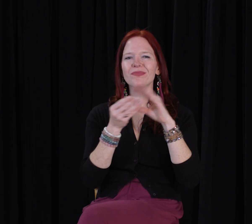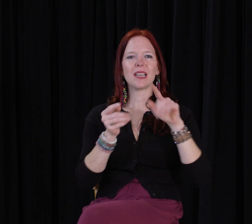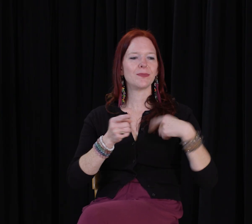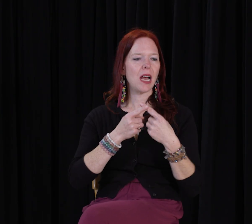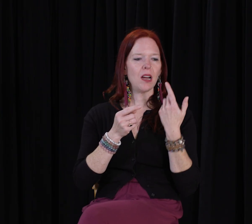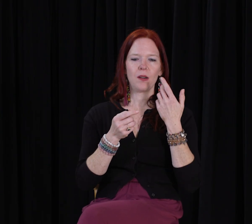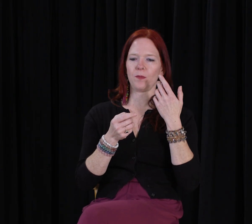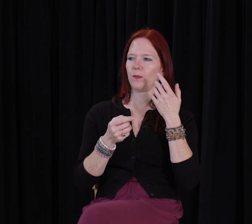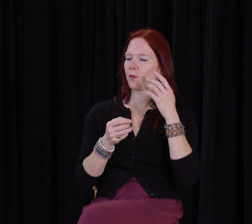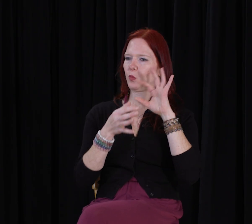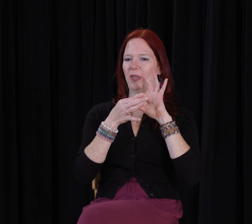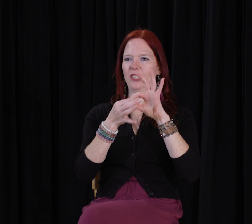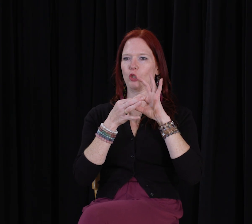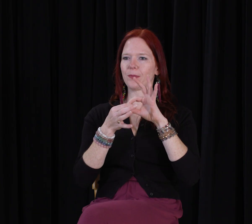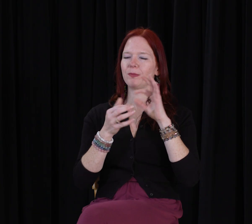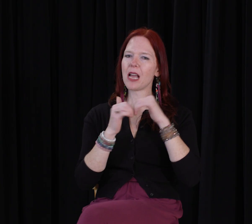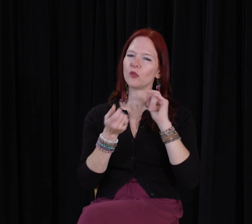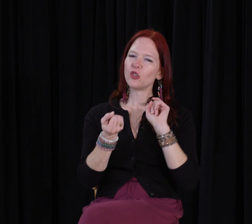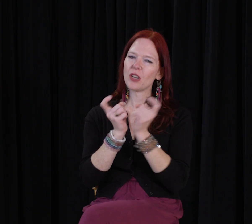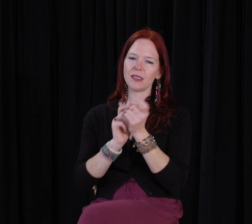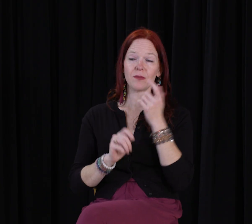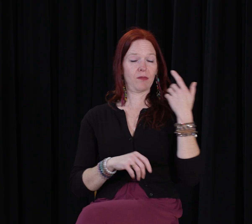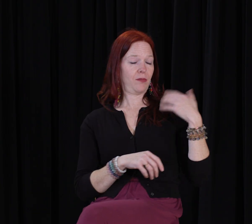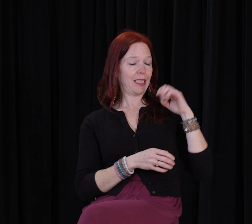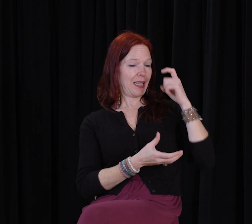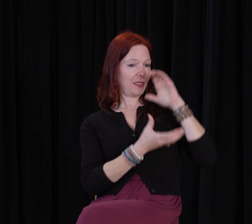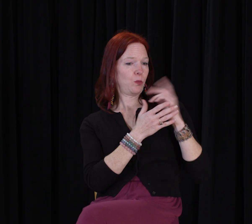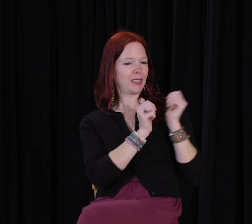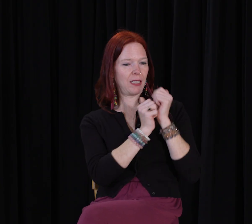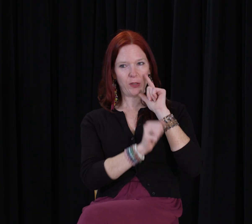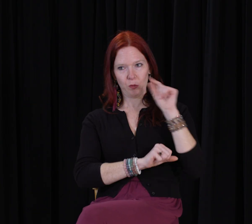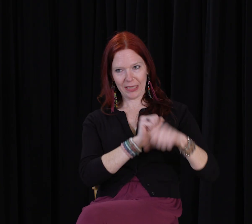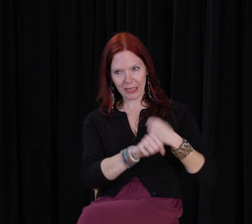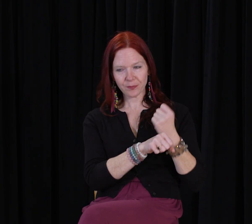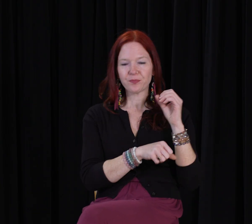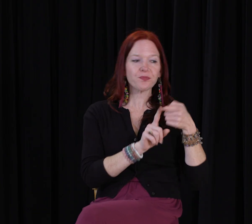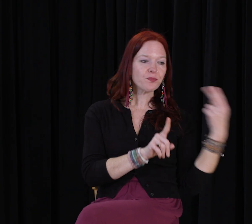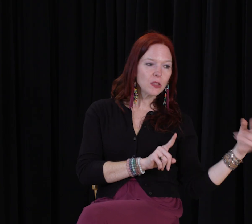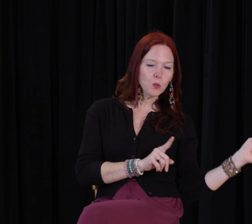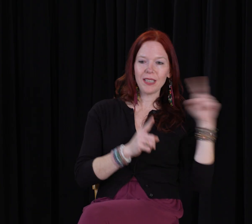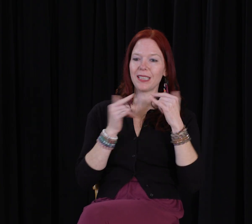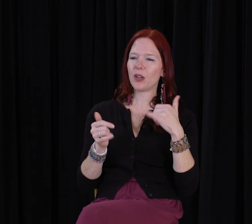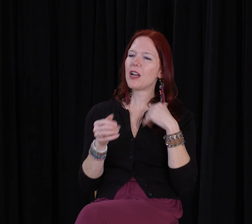I started discussing relationships, and how they change. My husband and I had been together for 20 years–since high school.